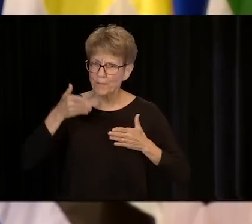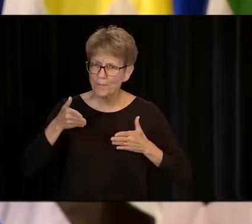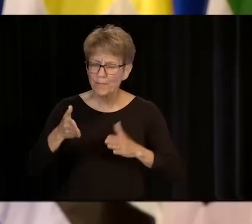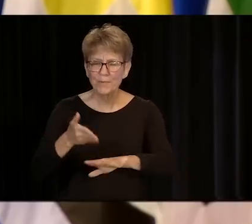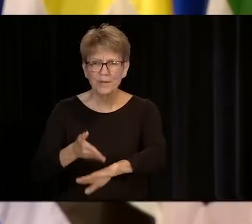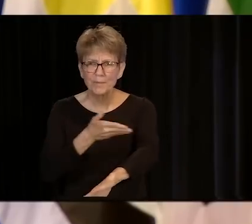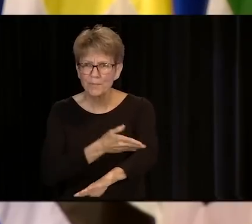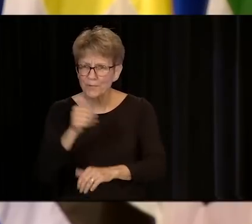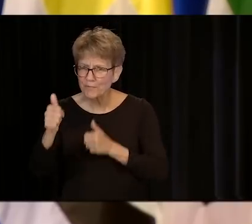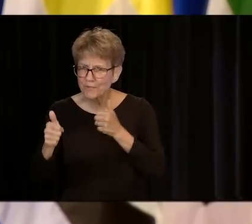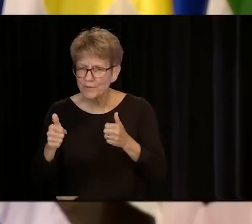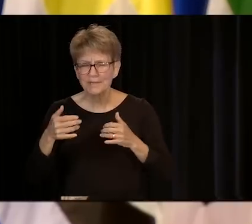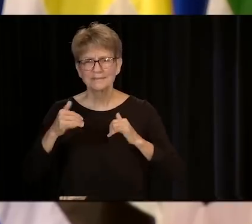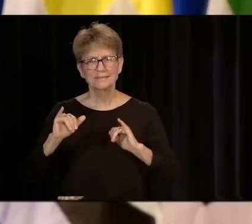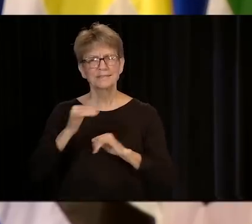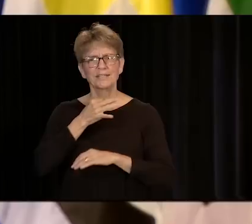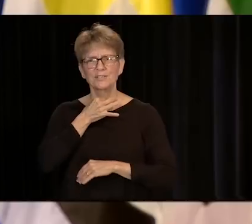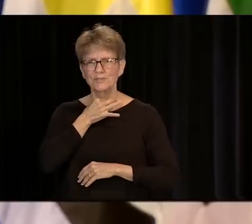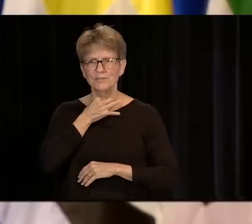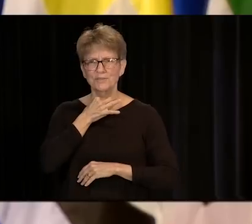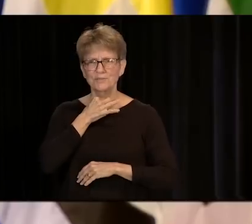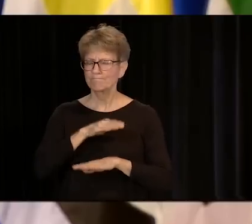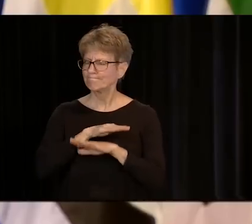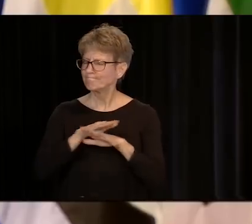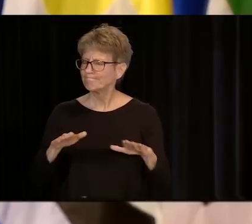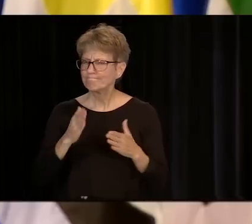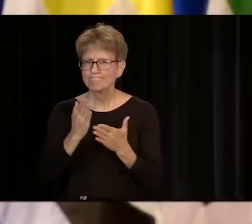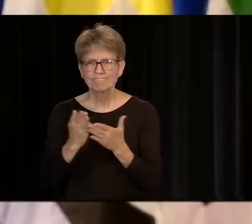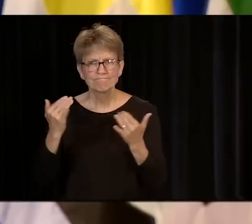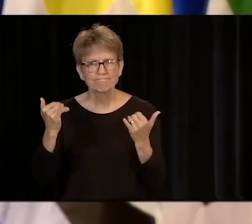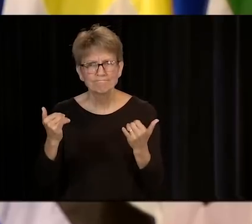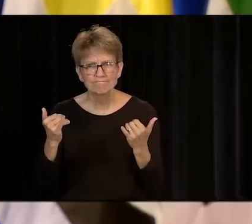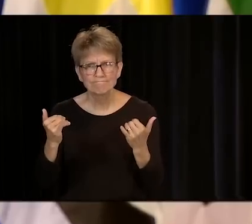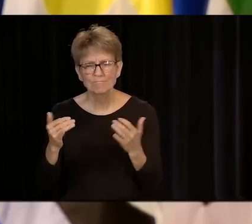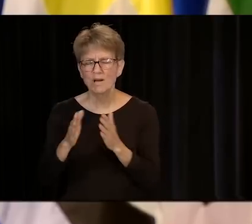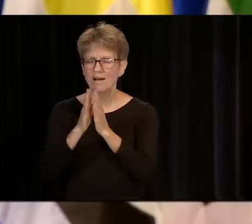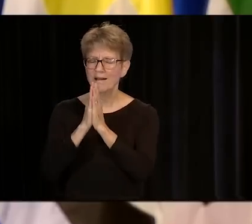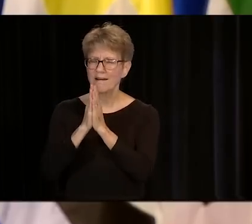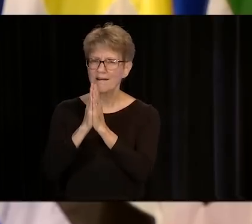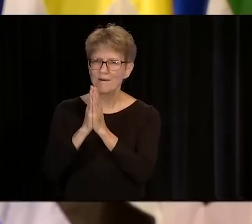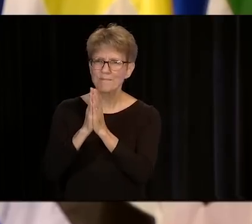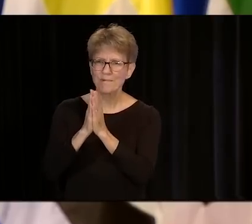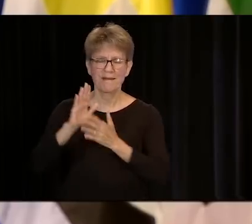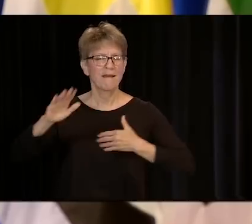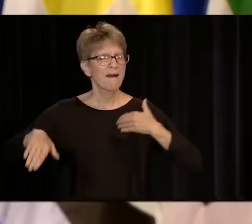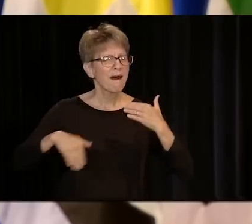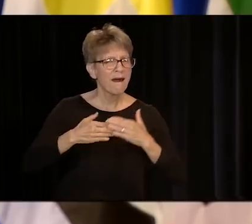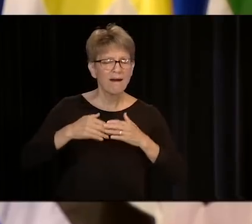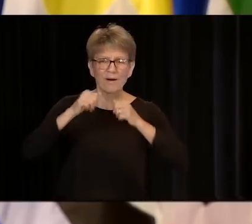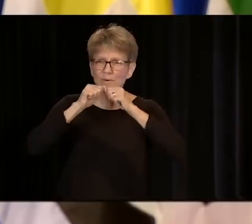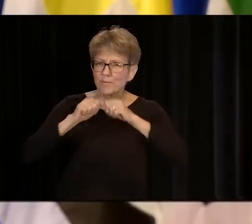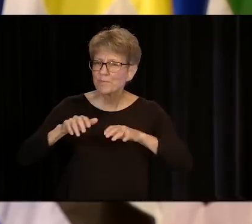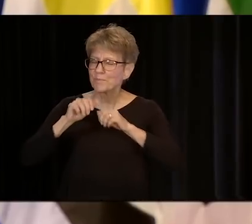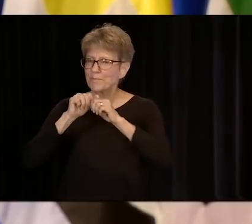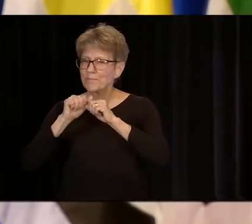STAY CURIOUS! DO NOT STOP NOW! I PRAY YOU ARE ALL BLESSED WITH A MUCH BRIGHTER